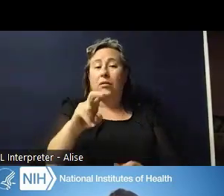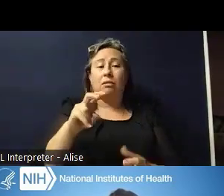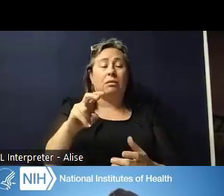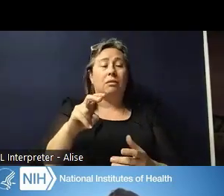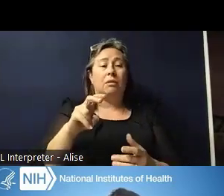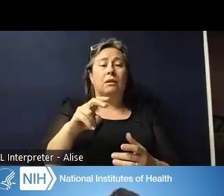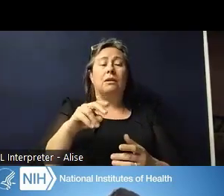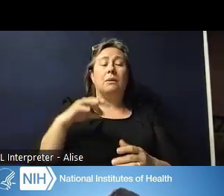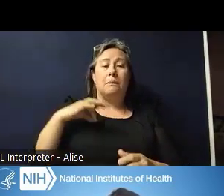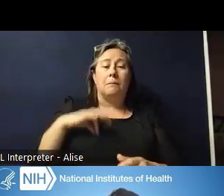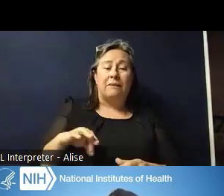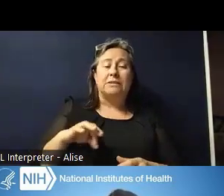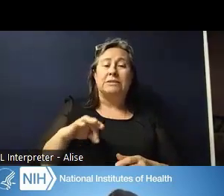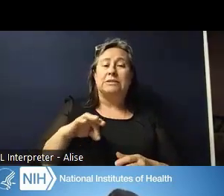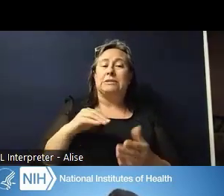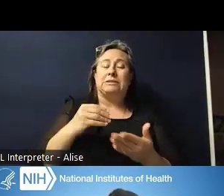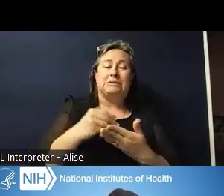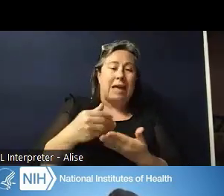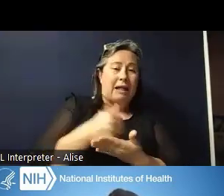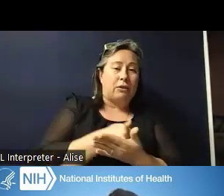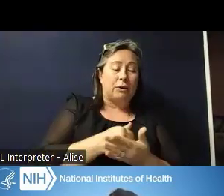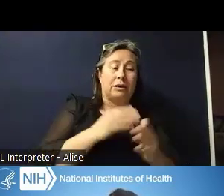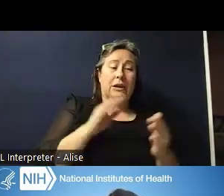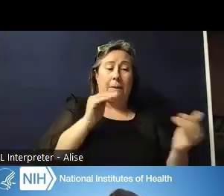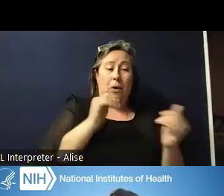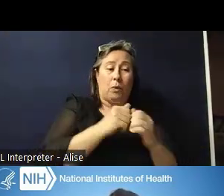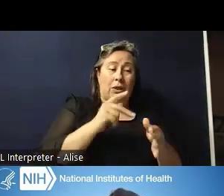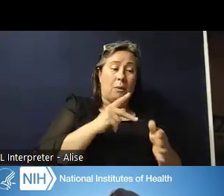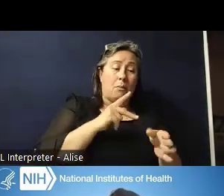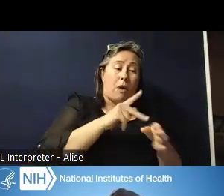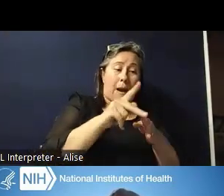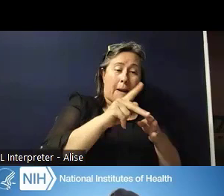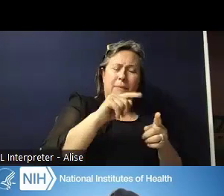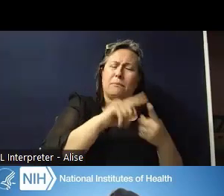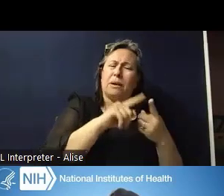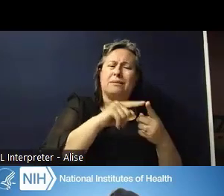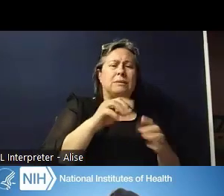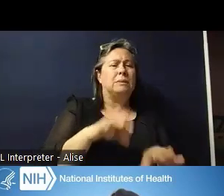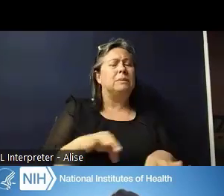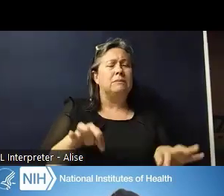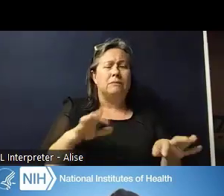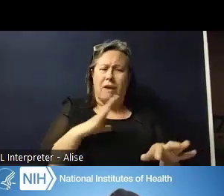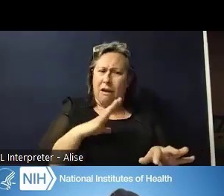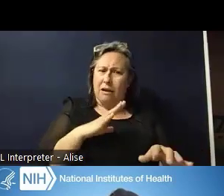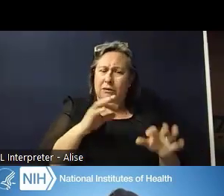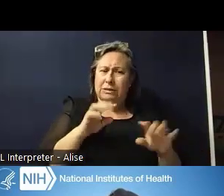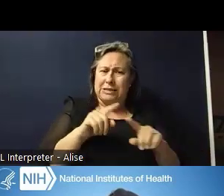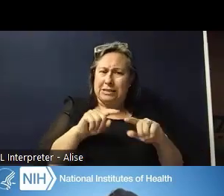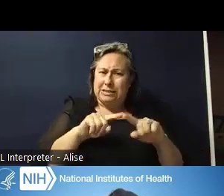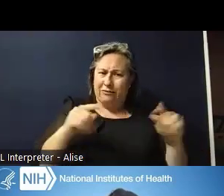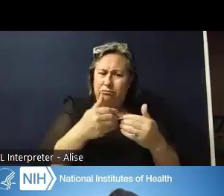than the prime recipient, and that's okay, but you need to outline in your agreement which policy they'll be using.